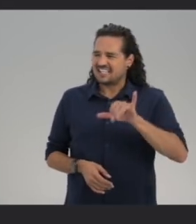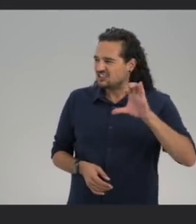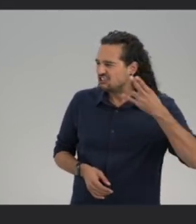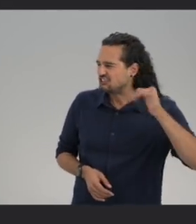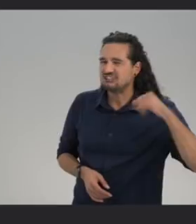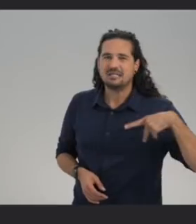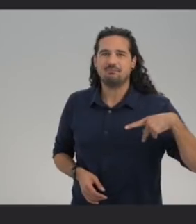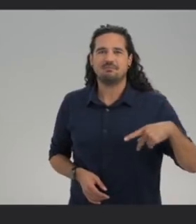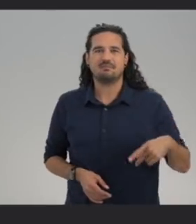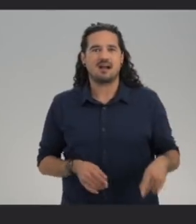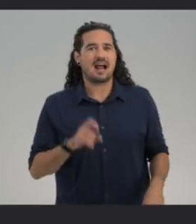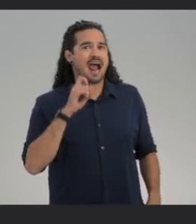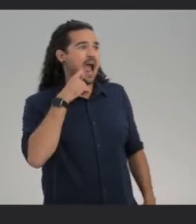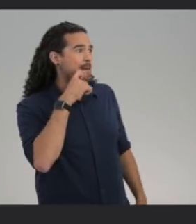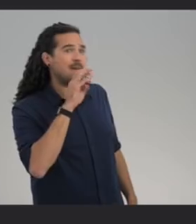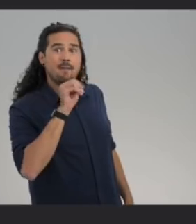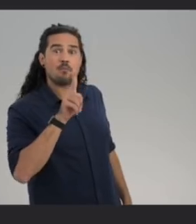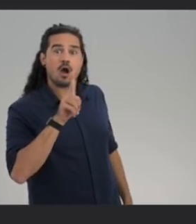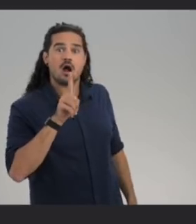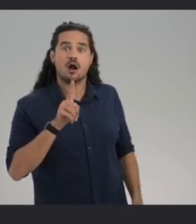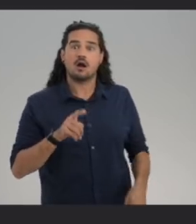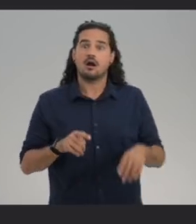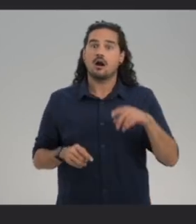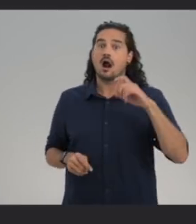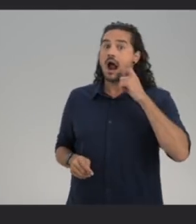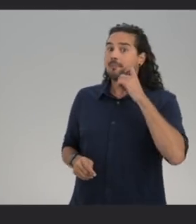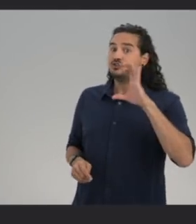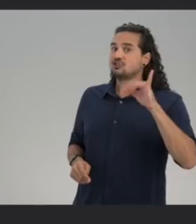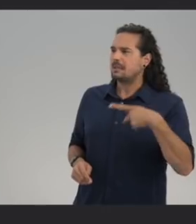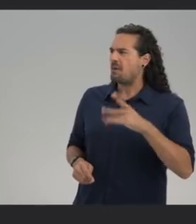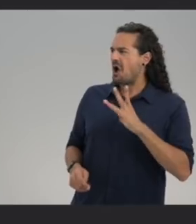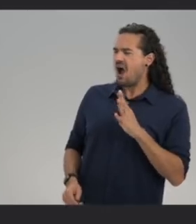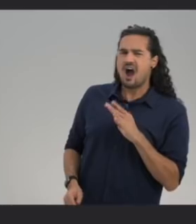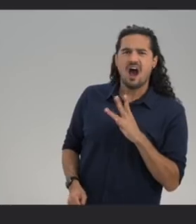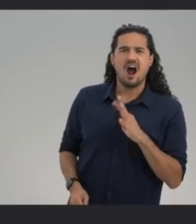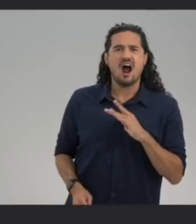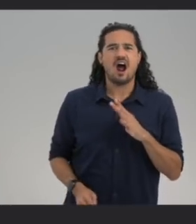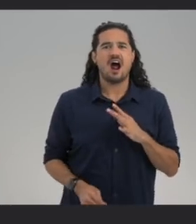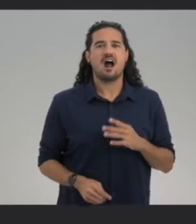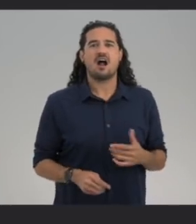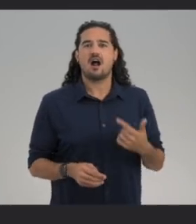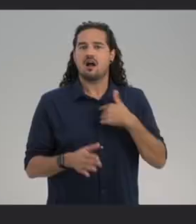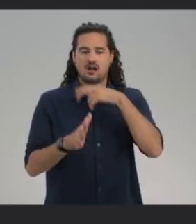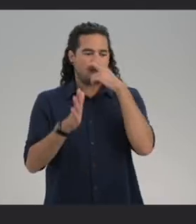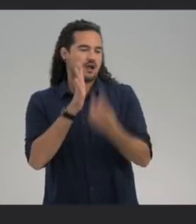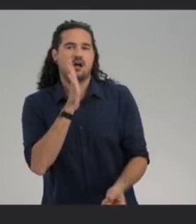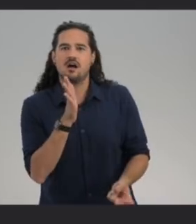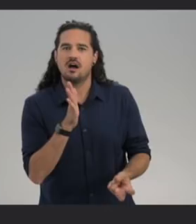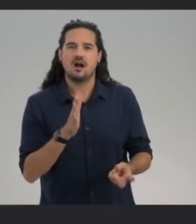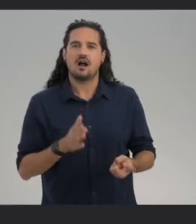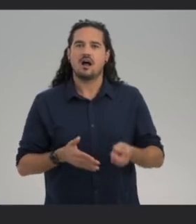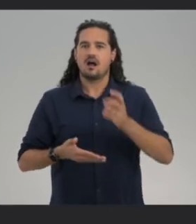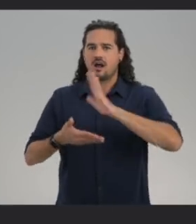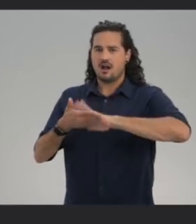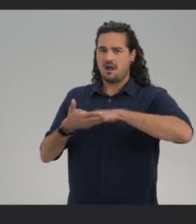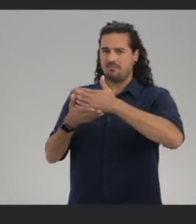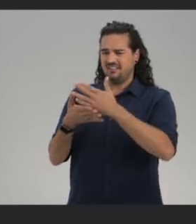This chip. -I see "Apple M1." It's the Apple chip! -That's cool. I mean, I'm just gonna get right into it. It opens like that.